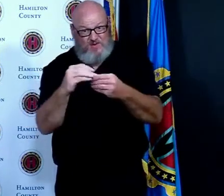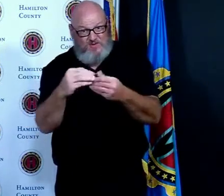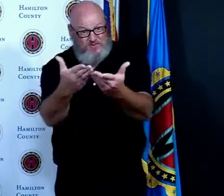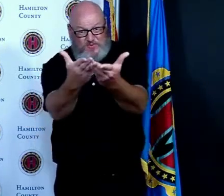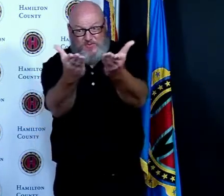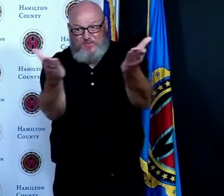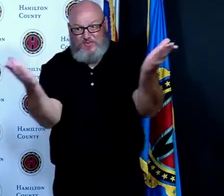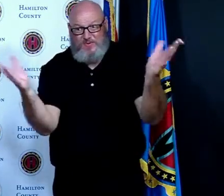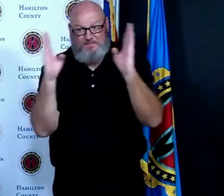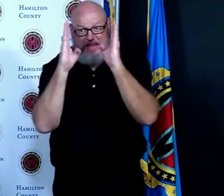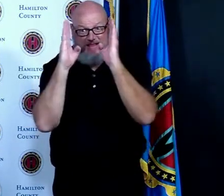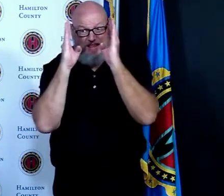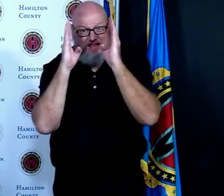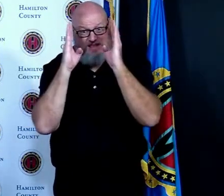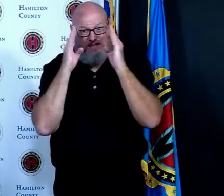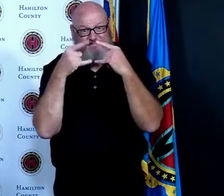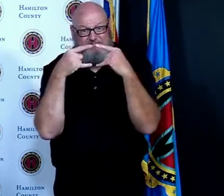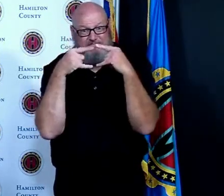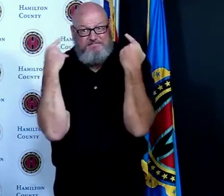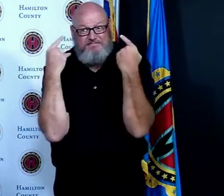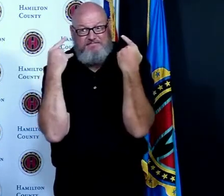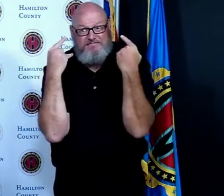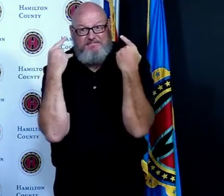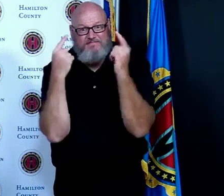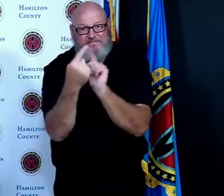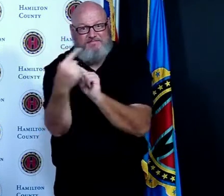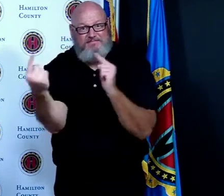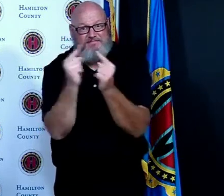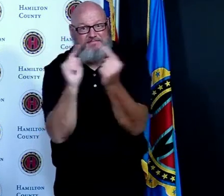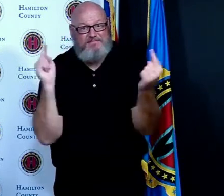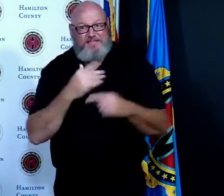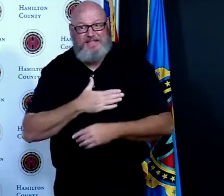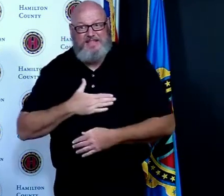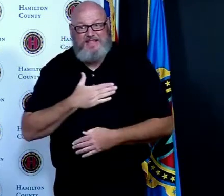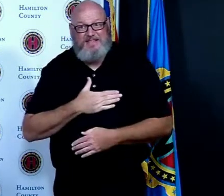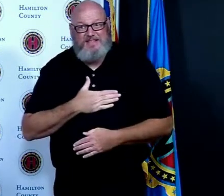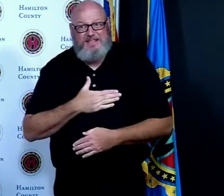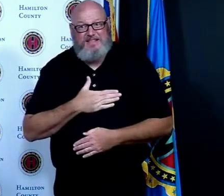for ourselves and others really we're doing it for others right those that are most vulnerable